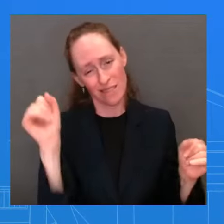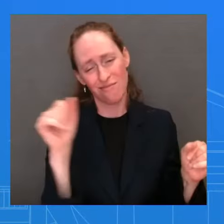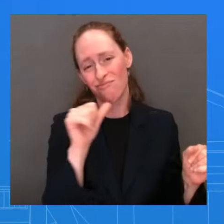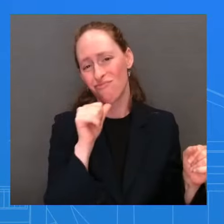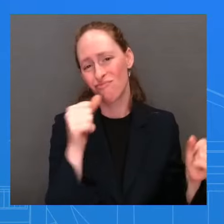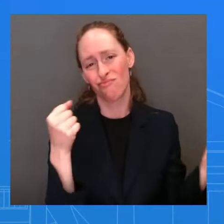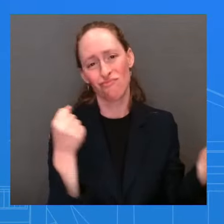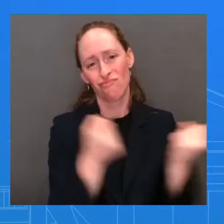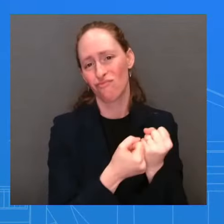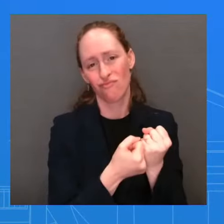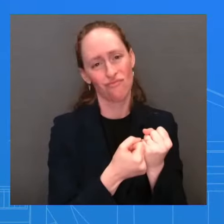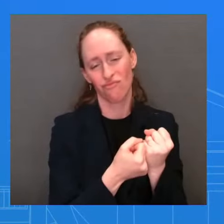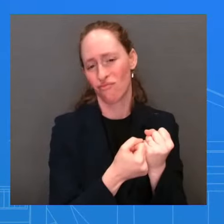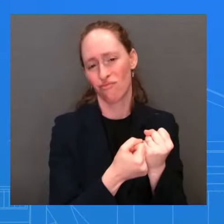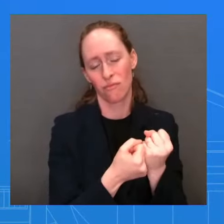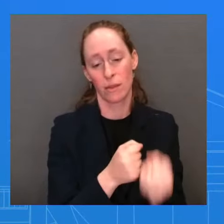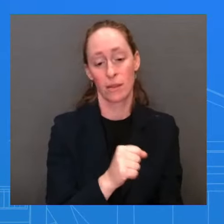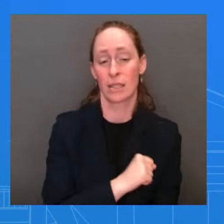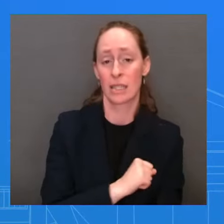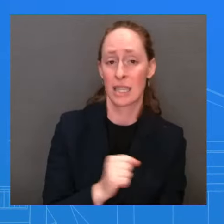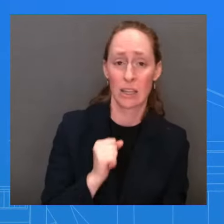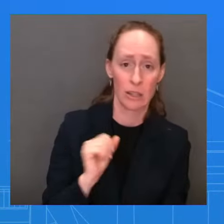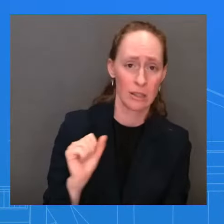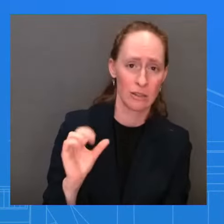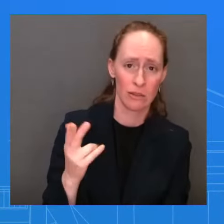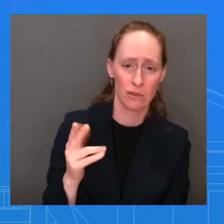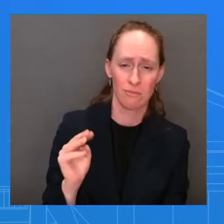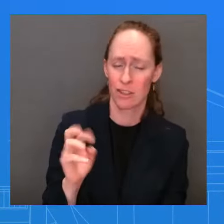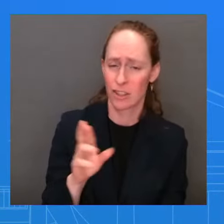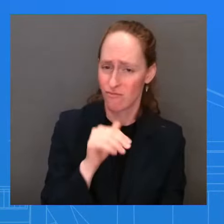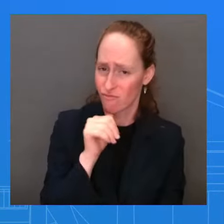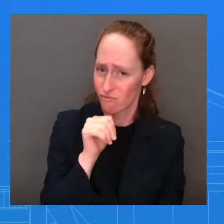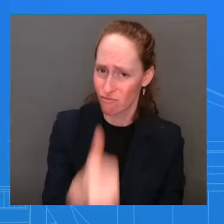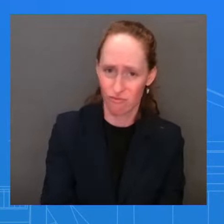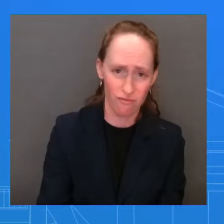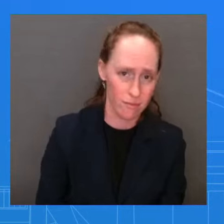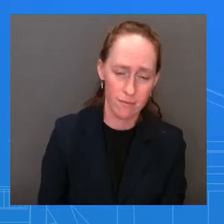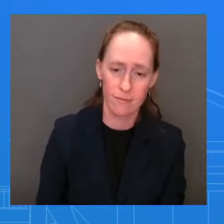and I'll let the Leader speak for himself. We have spoken -- we -- we read out a conversation